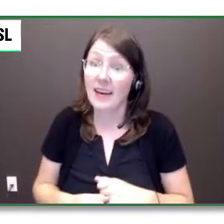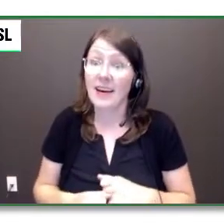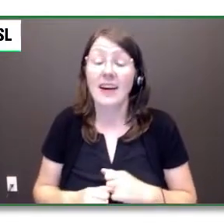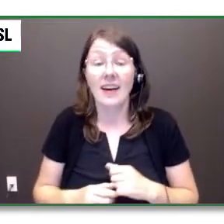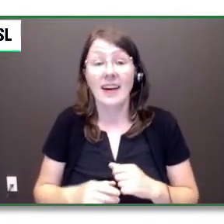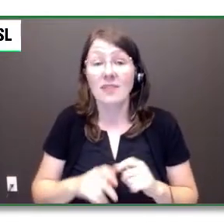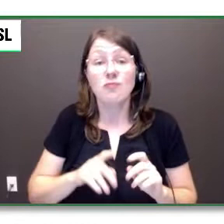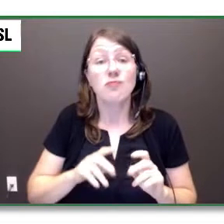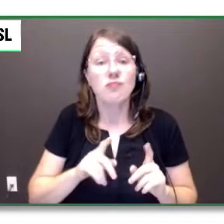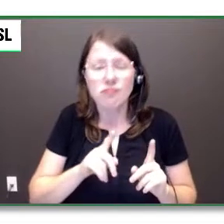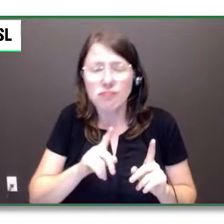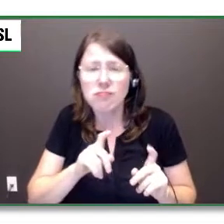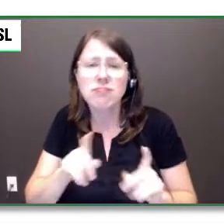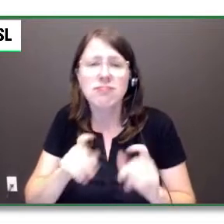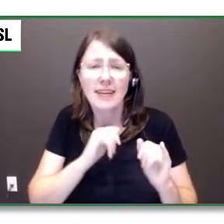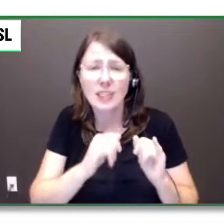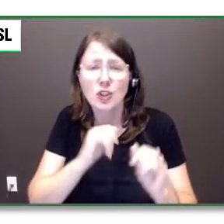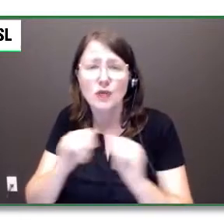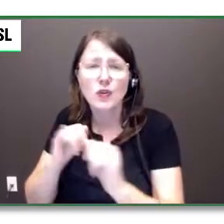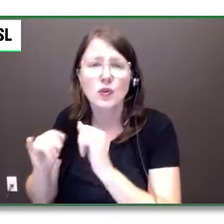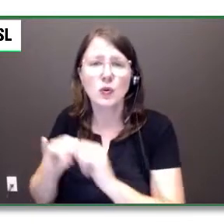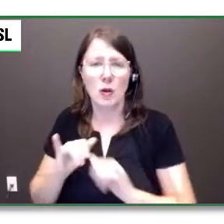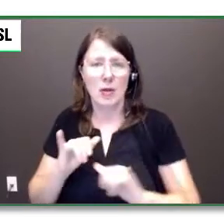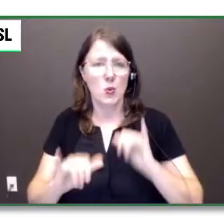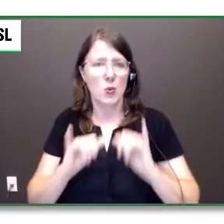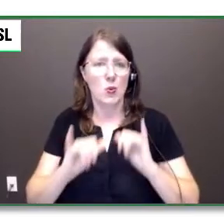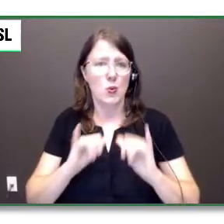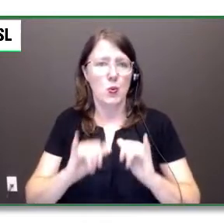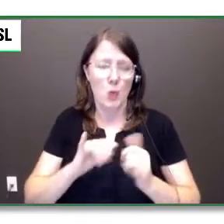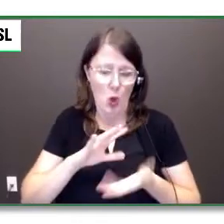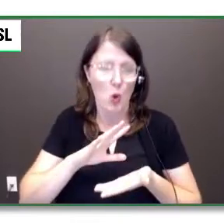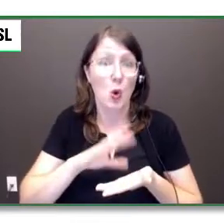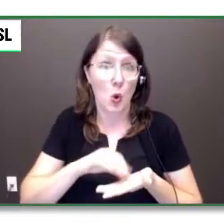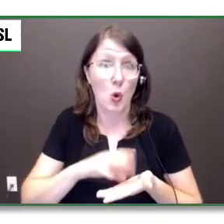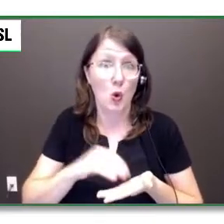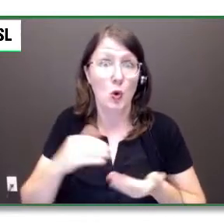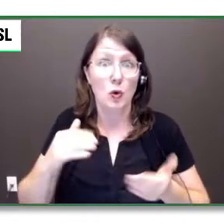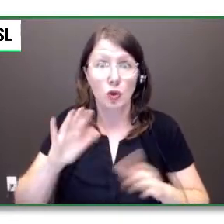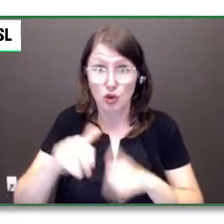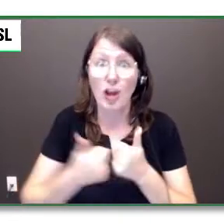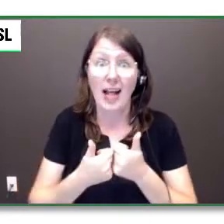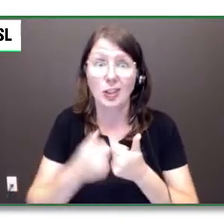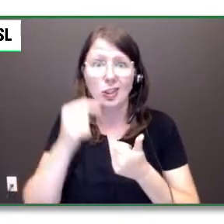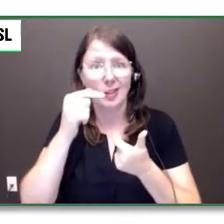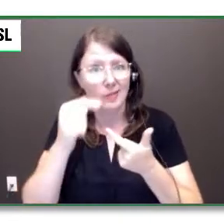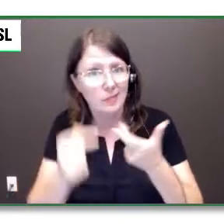part impact how the experiences of visiting a park. And uh again it's,